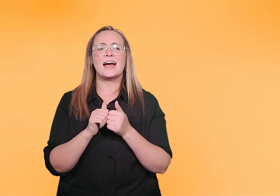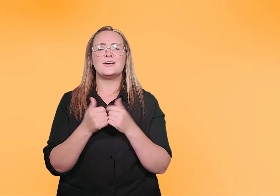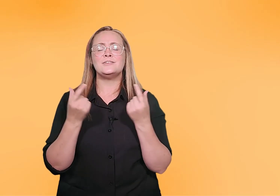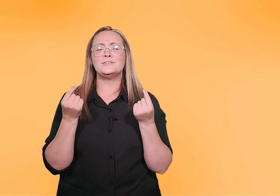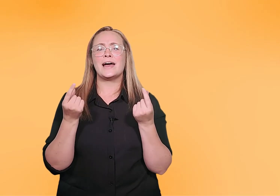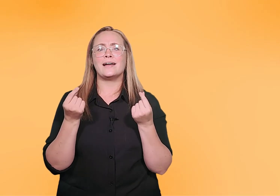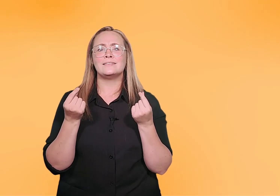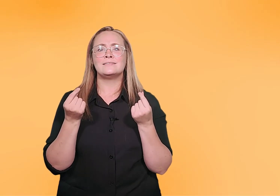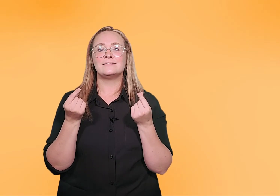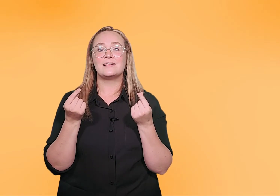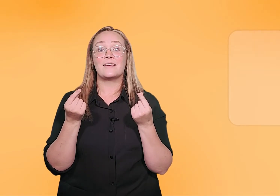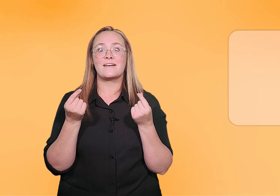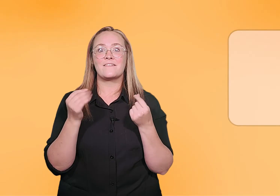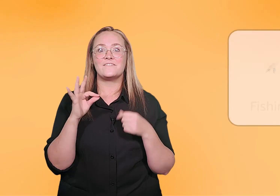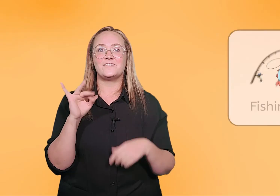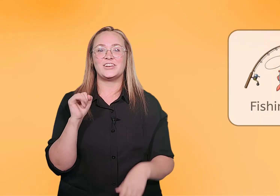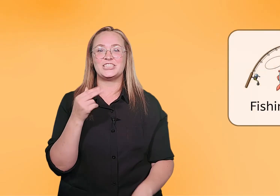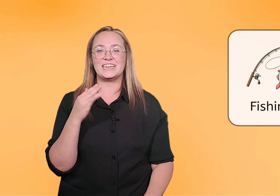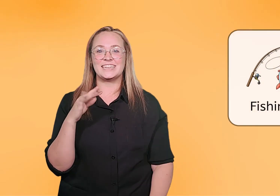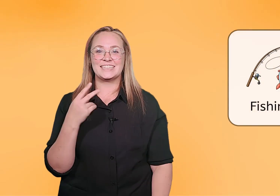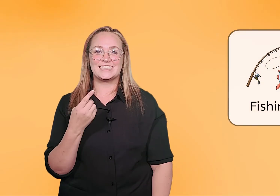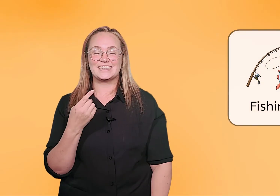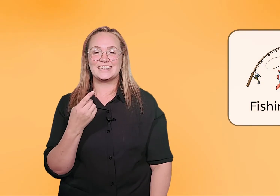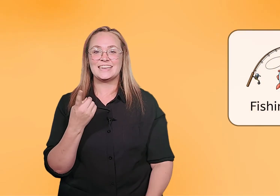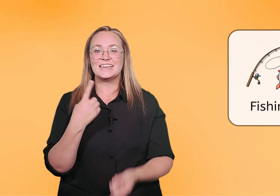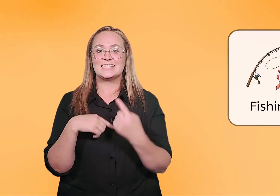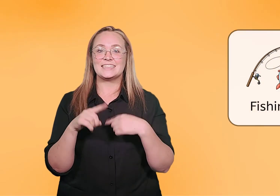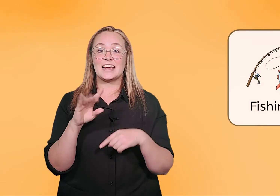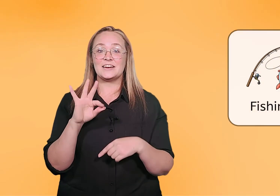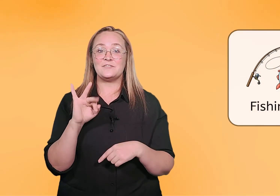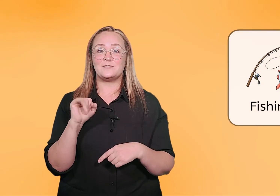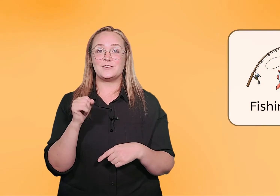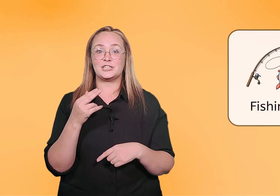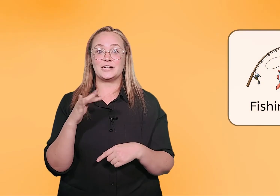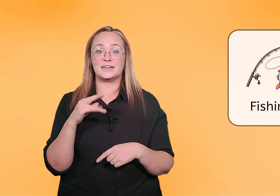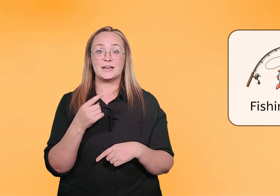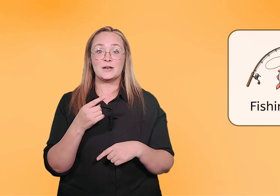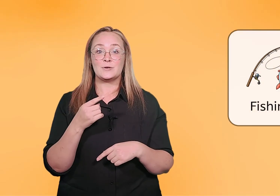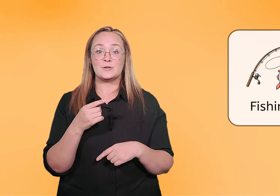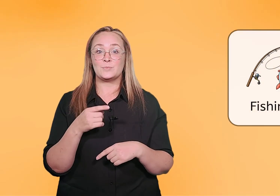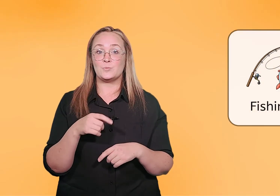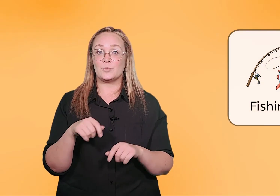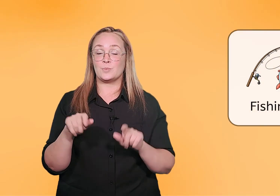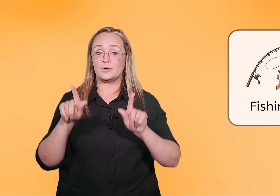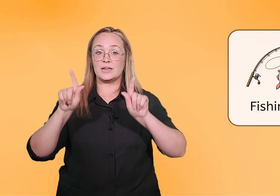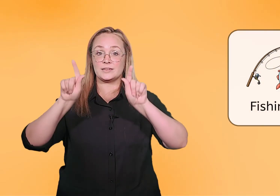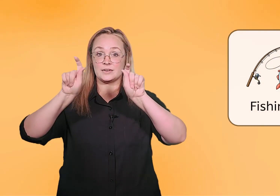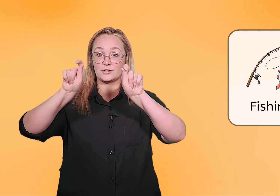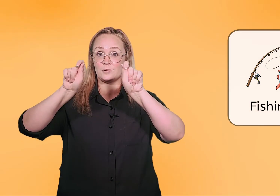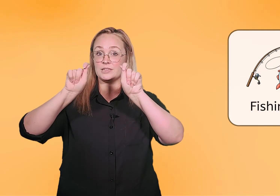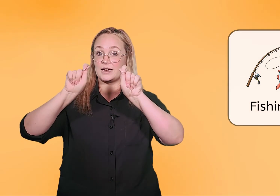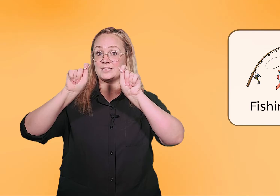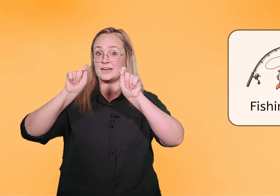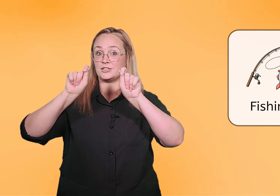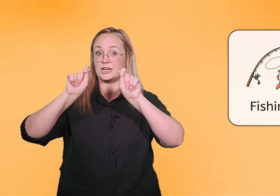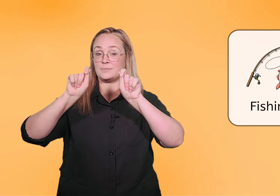How do you do that? Fishing. To sign fishing, you put both hands in a closed X handshape.